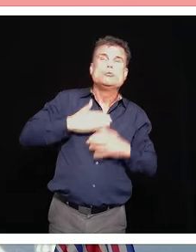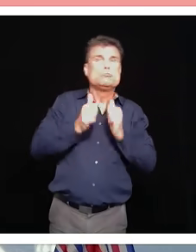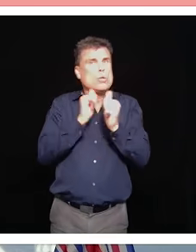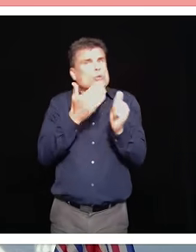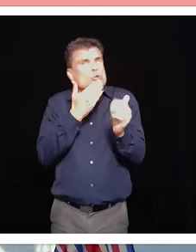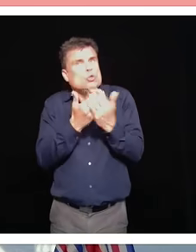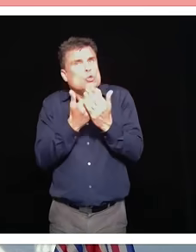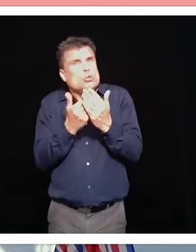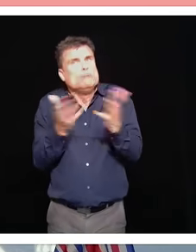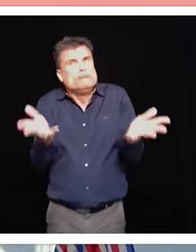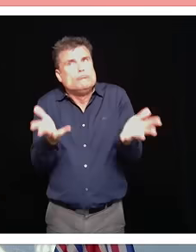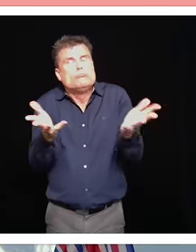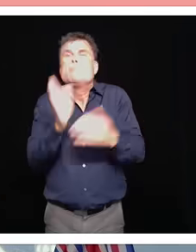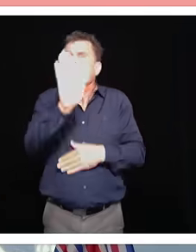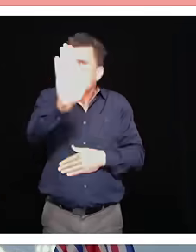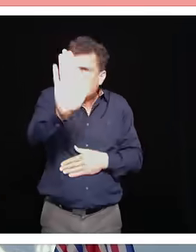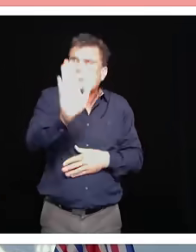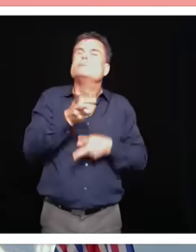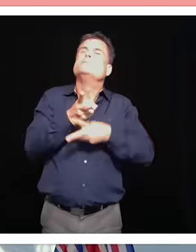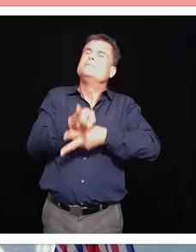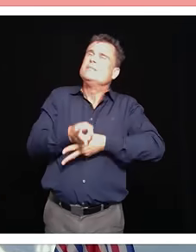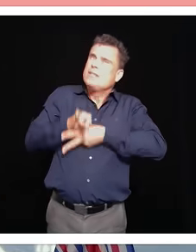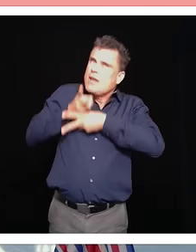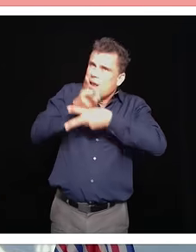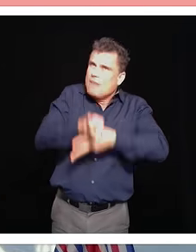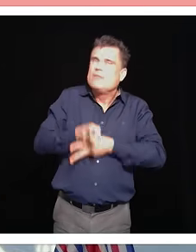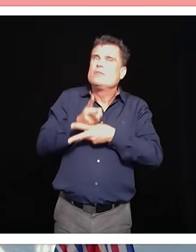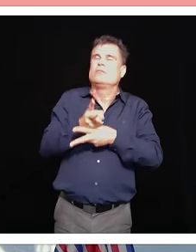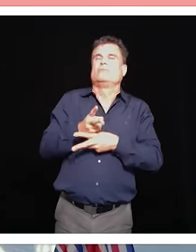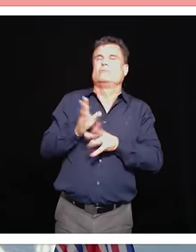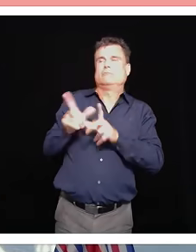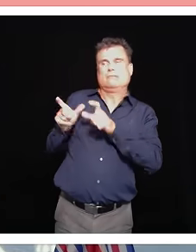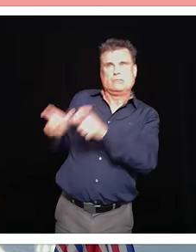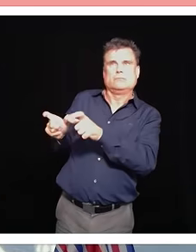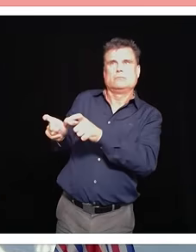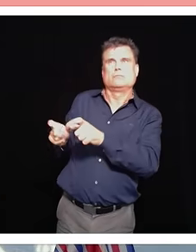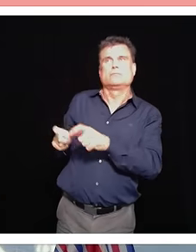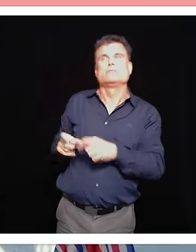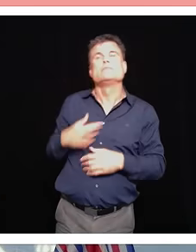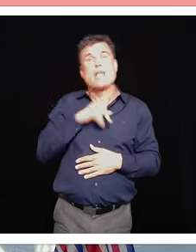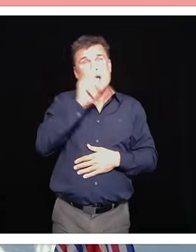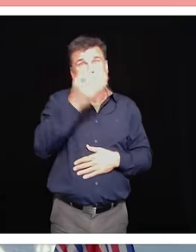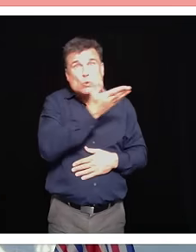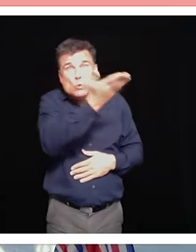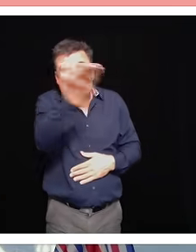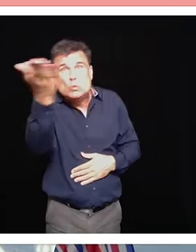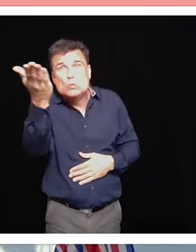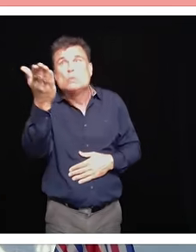But as we have seen it is mostly younger people right now who are being infected with this virus